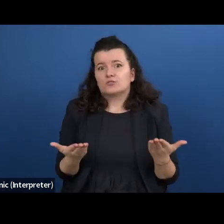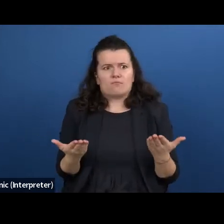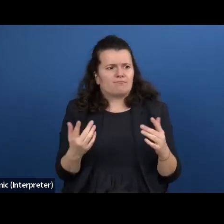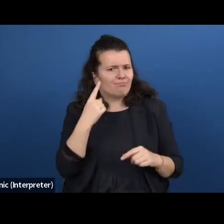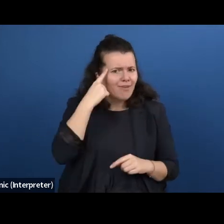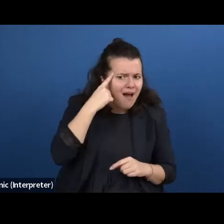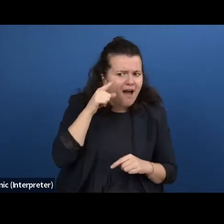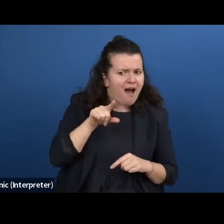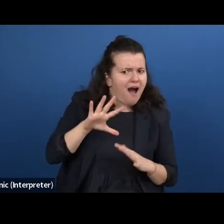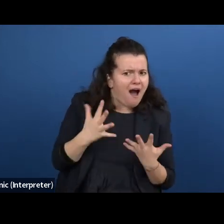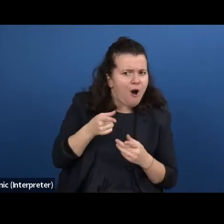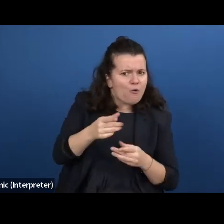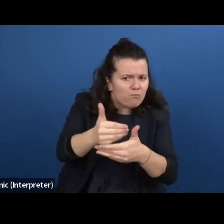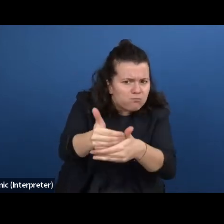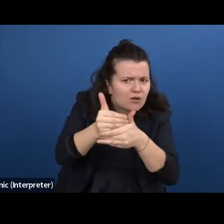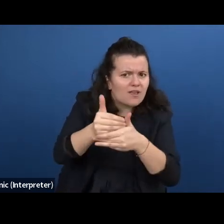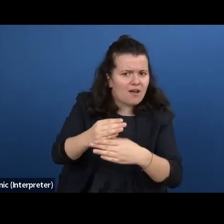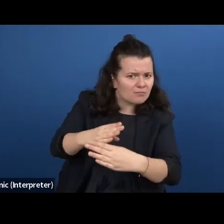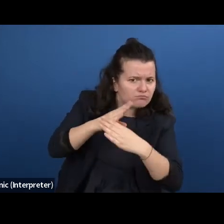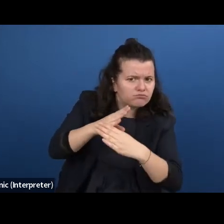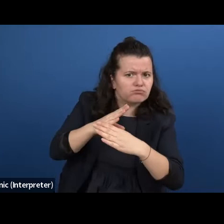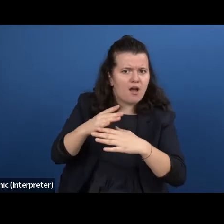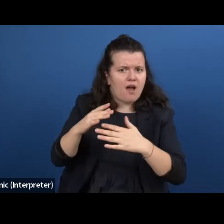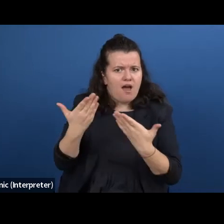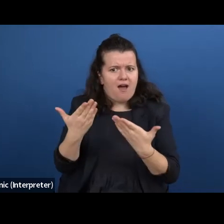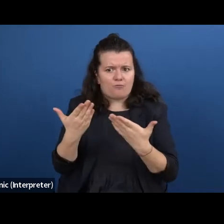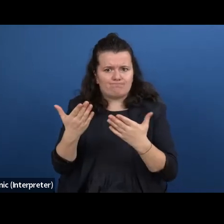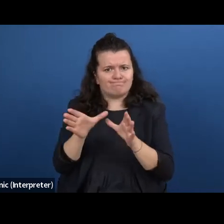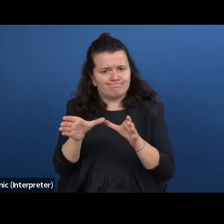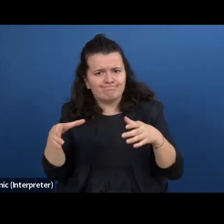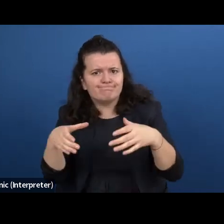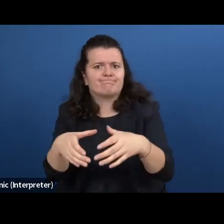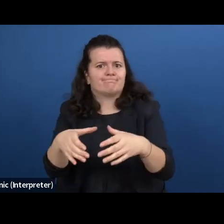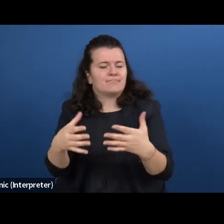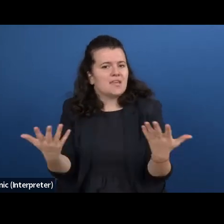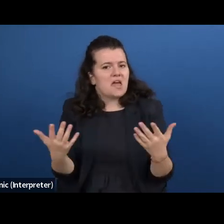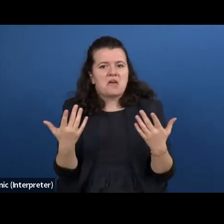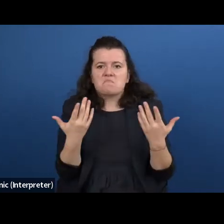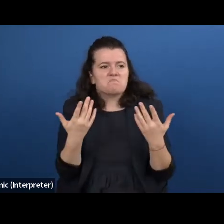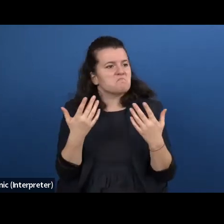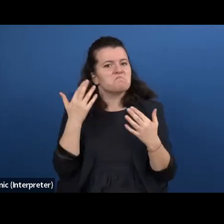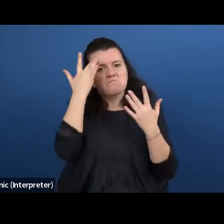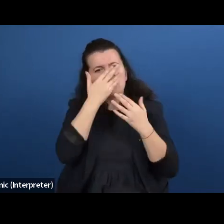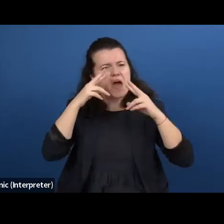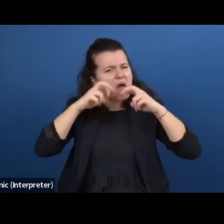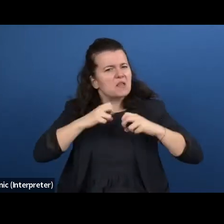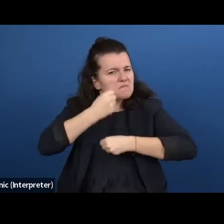to prevent, combat and sanction trafficking and sexual exploitation faced by women and girls with disabilities.